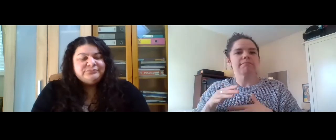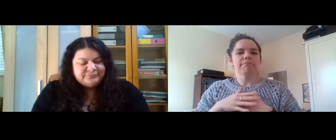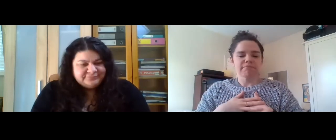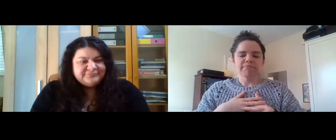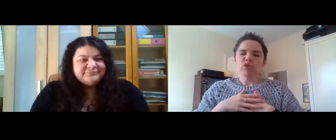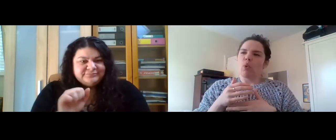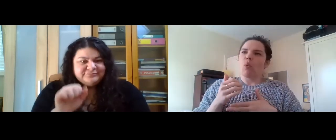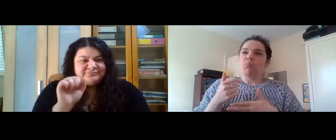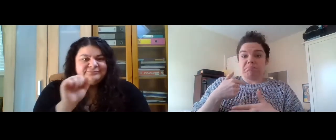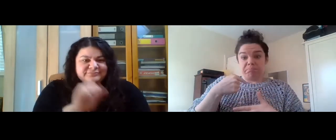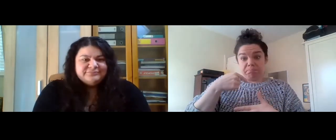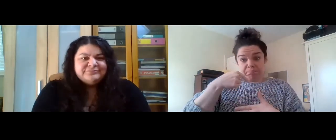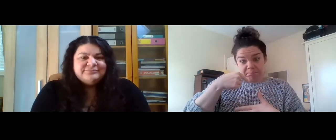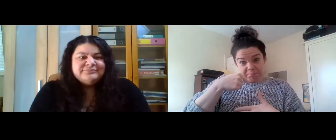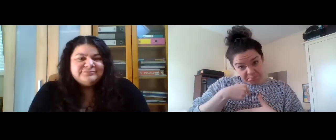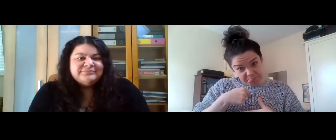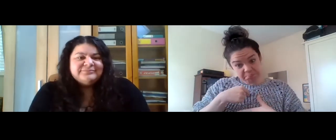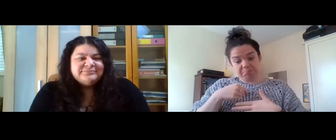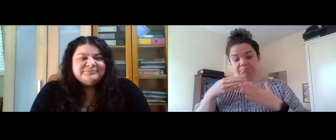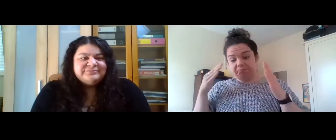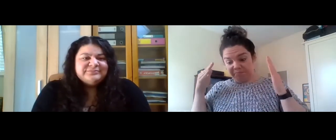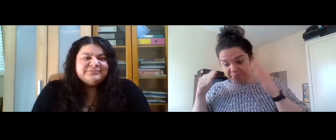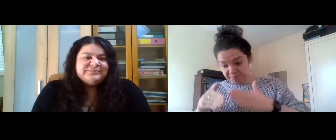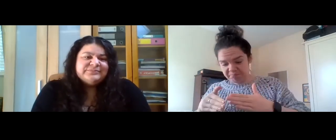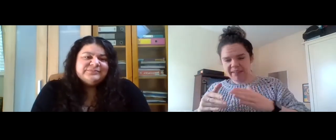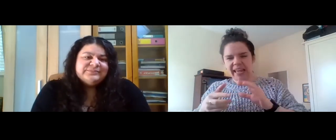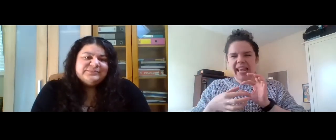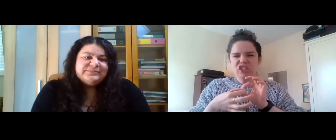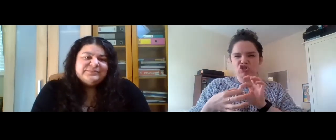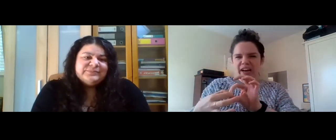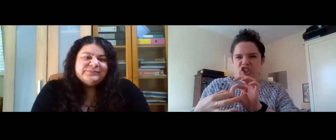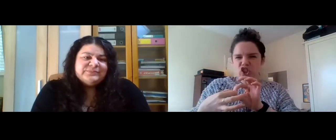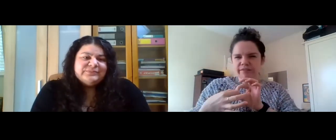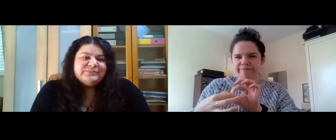I mainly focus on interaction.